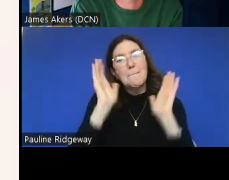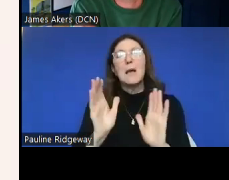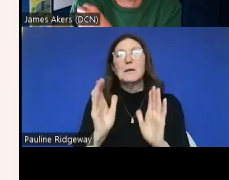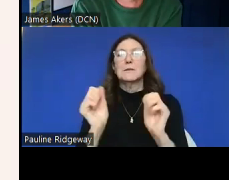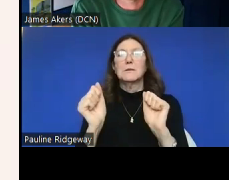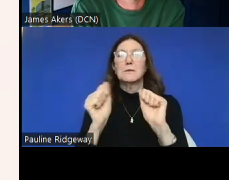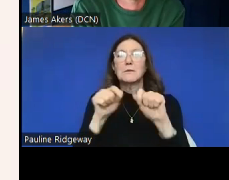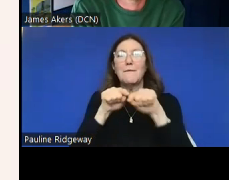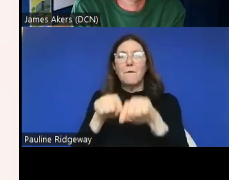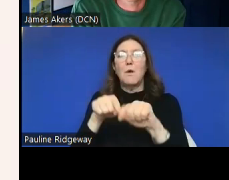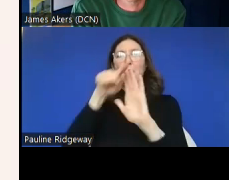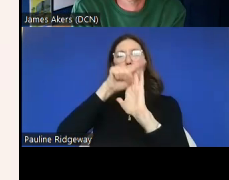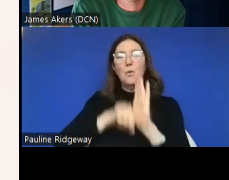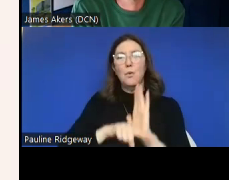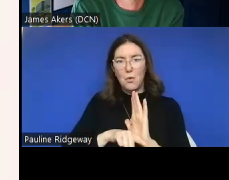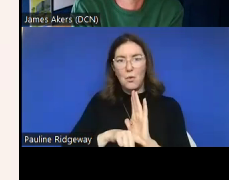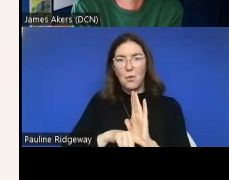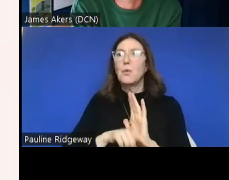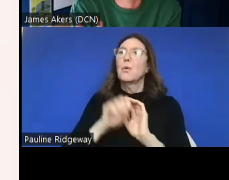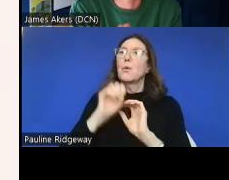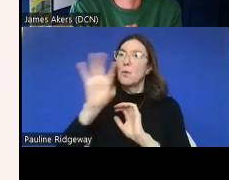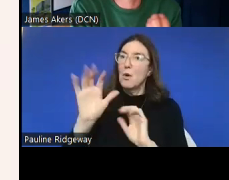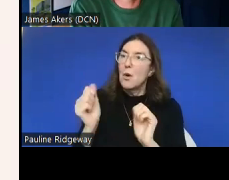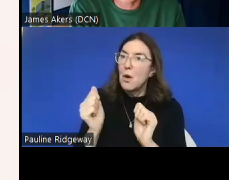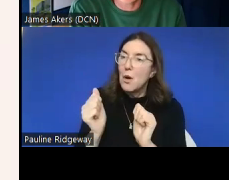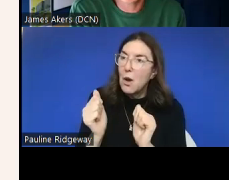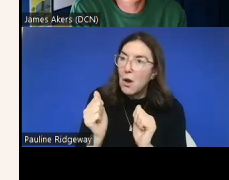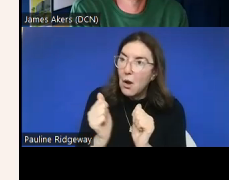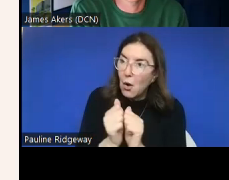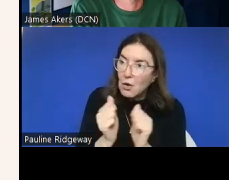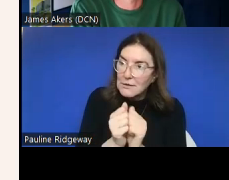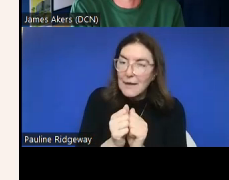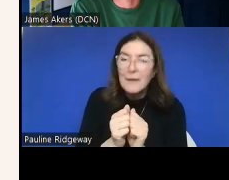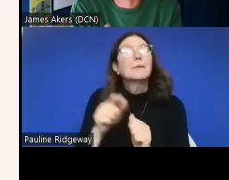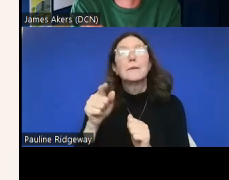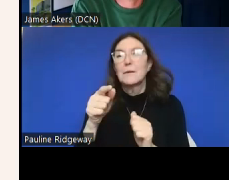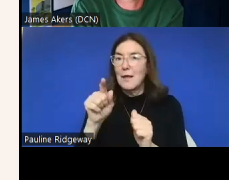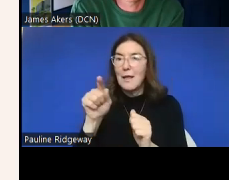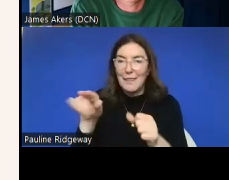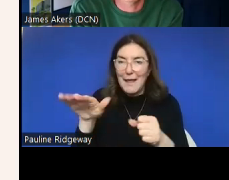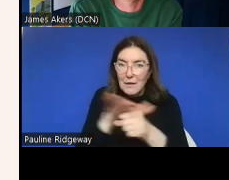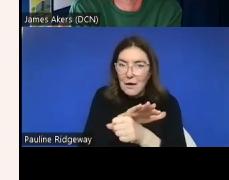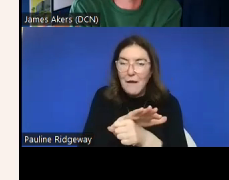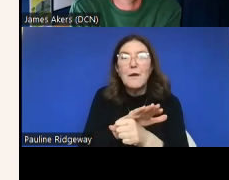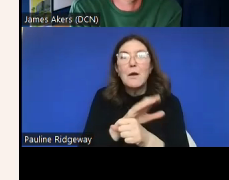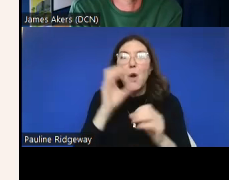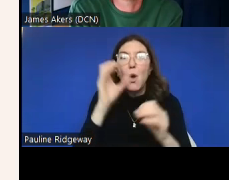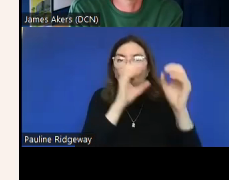you are asking for consent. That includes Google ads and meta ads, and things that you might be running.